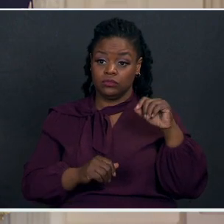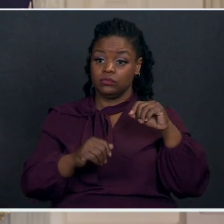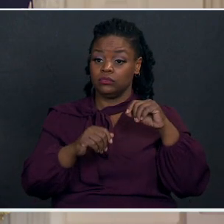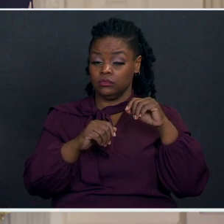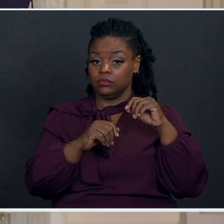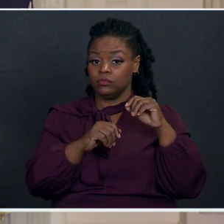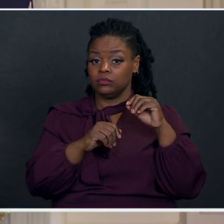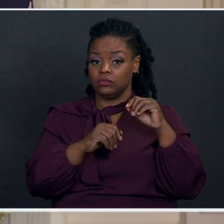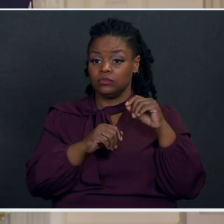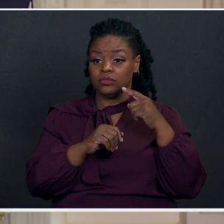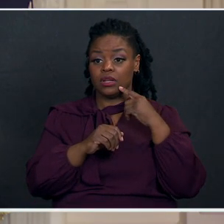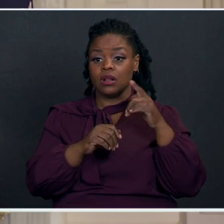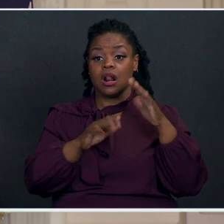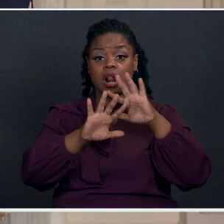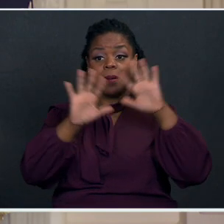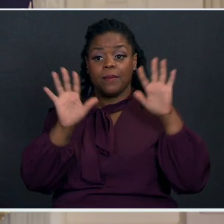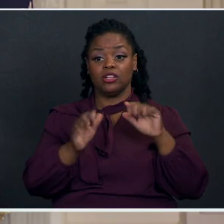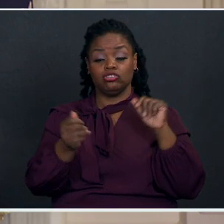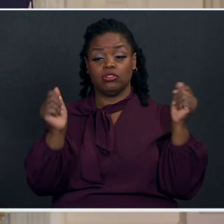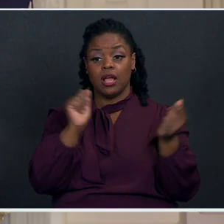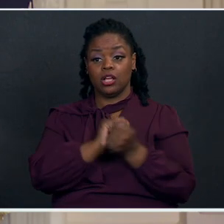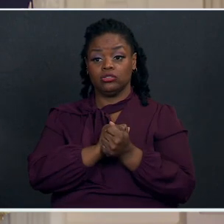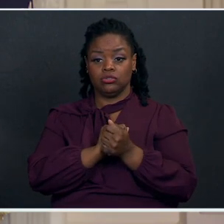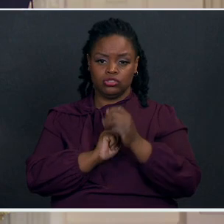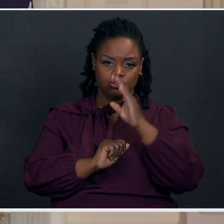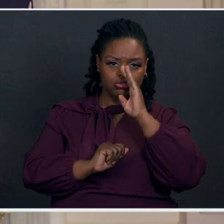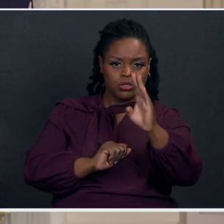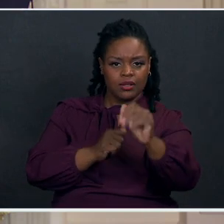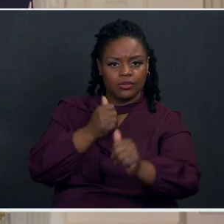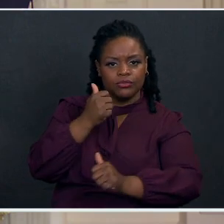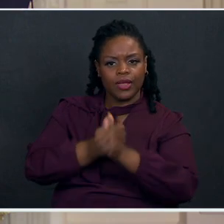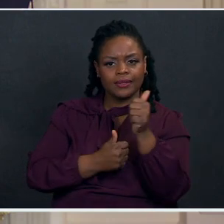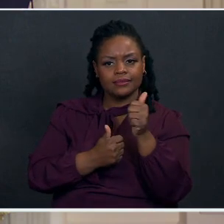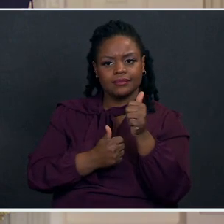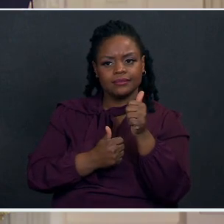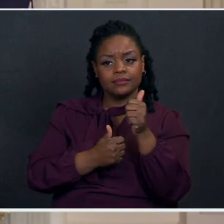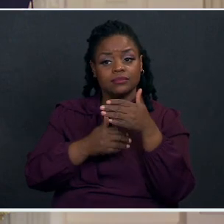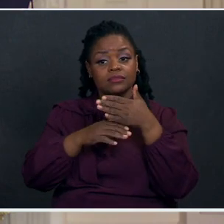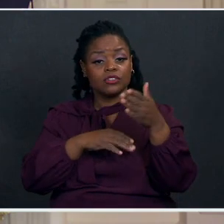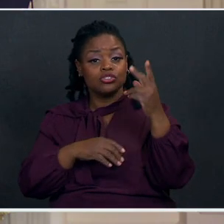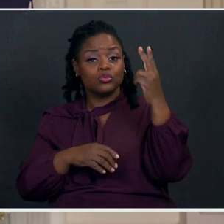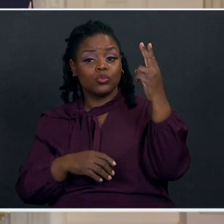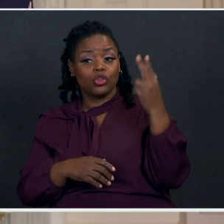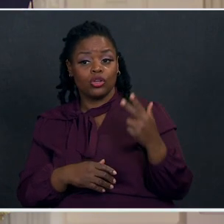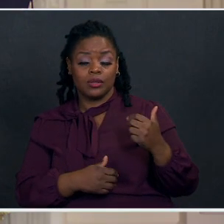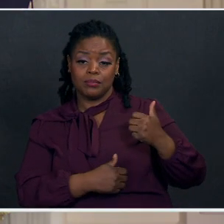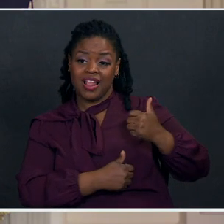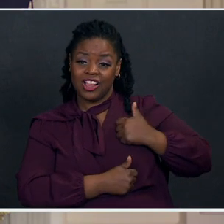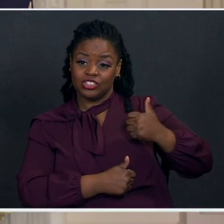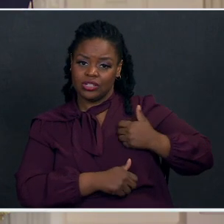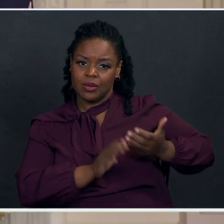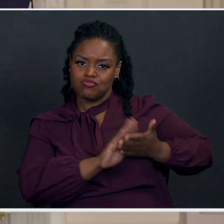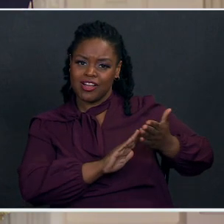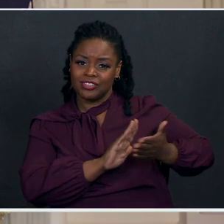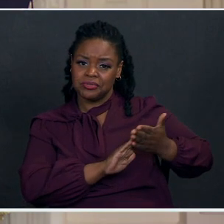is a direct threat to more than two thirds of the military's operational critical installations.